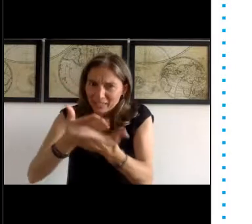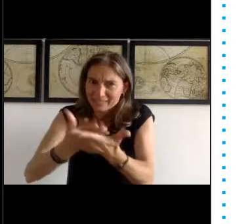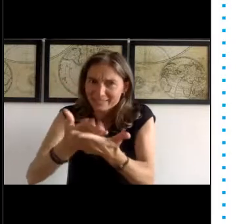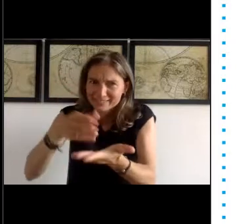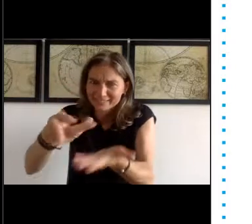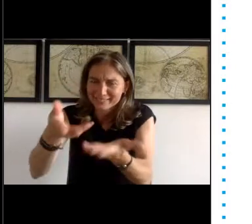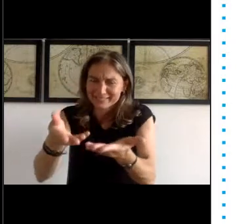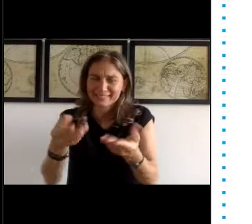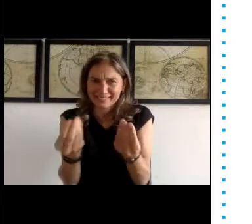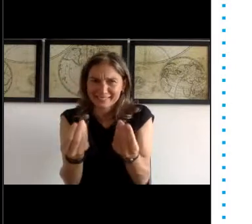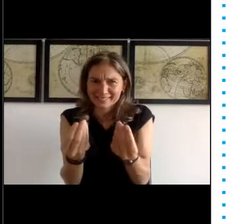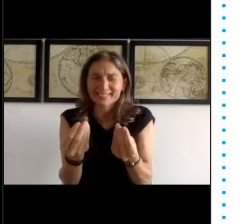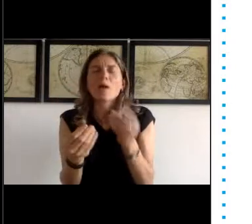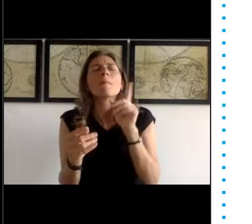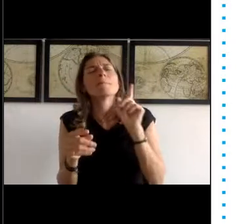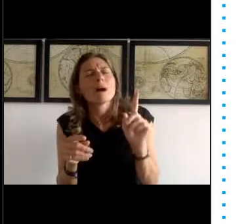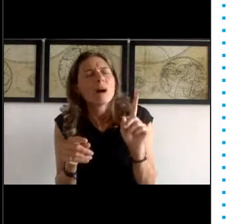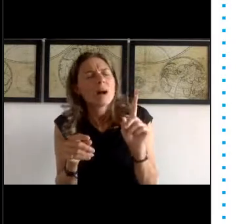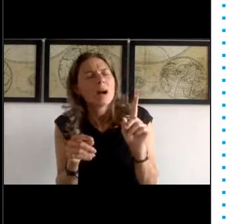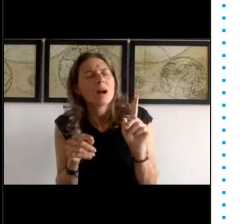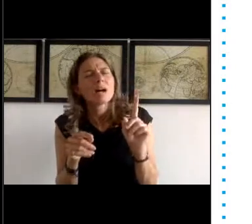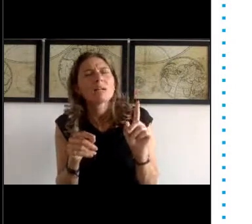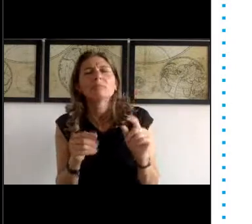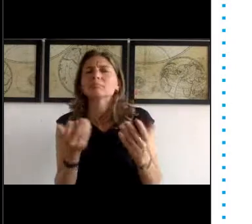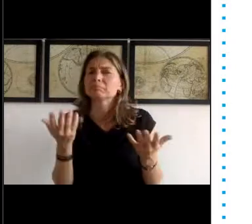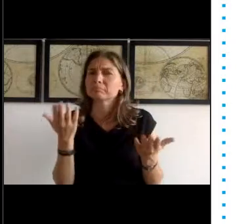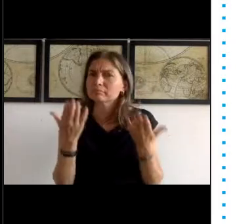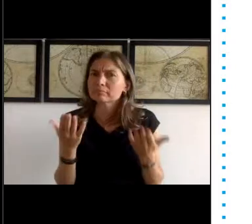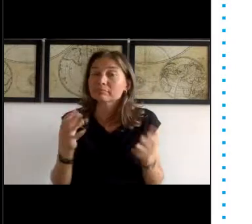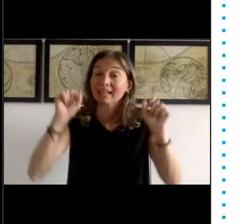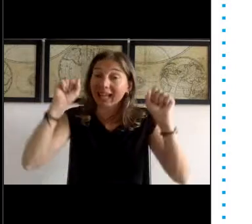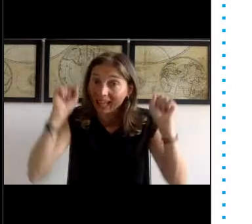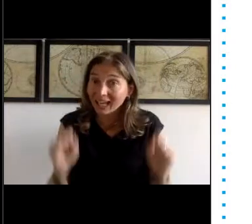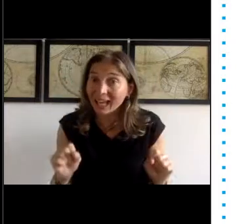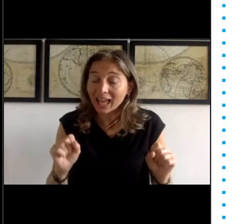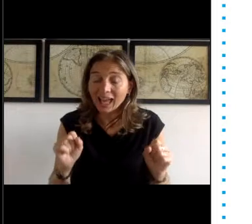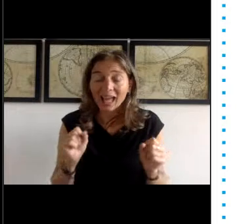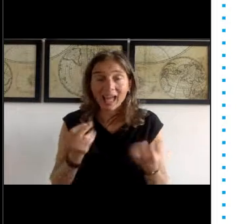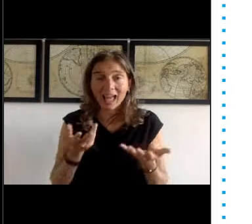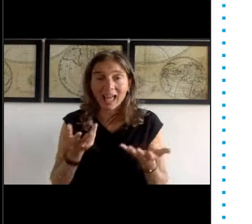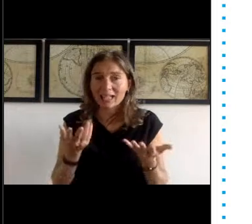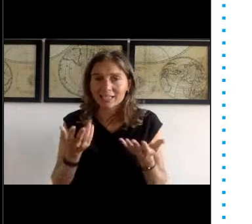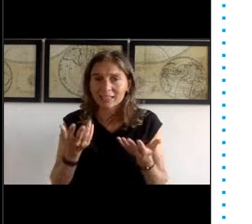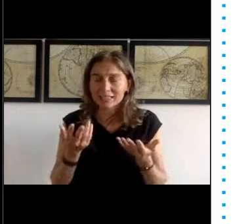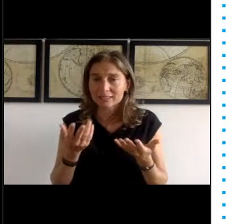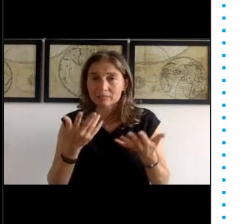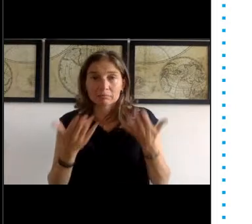where I was going and they put me in contact with those students